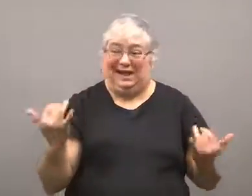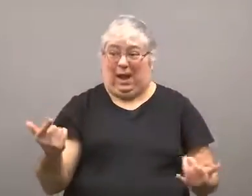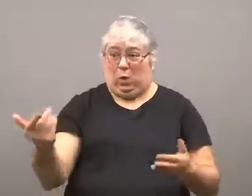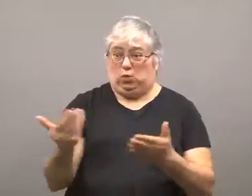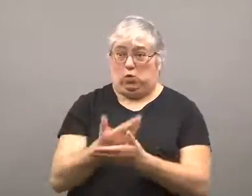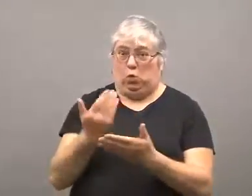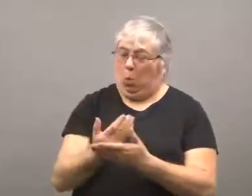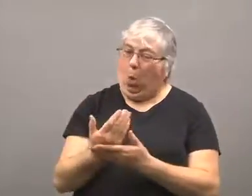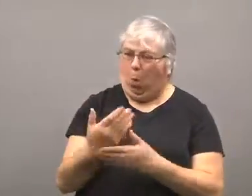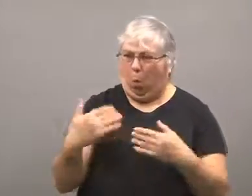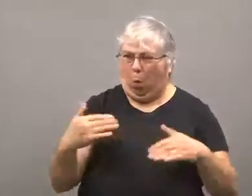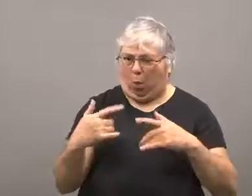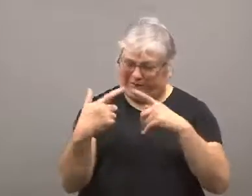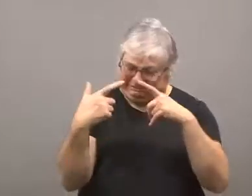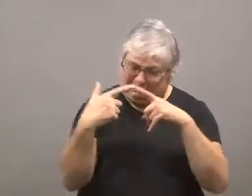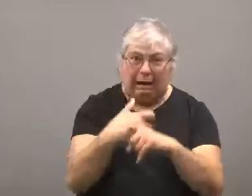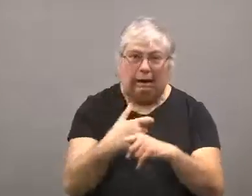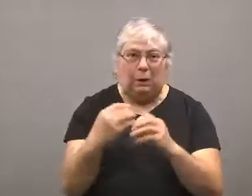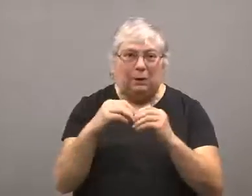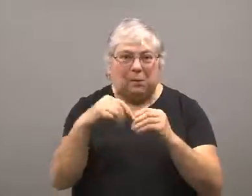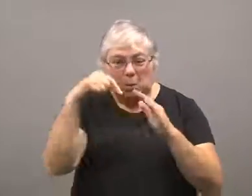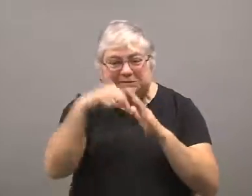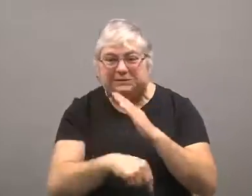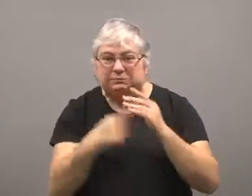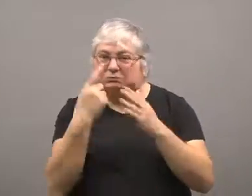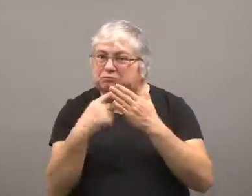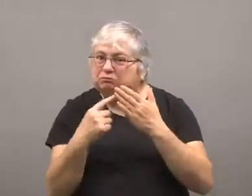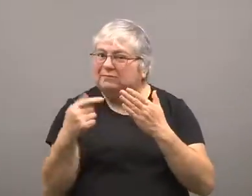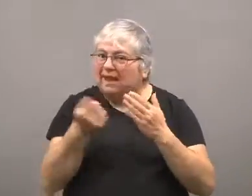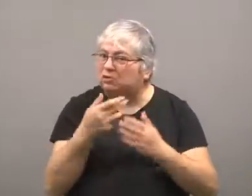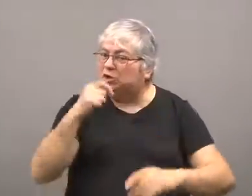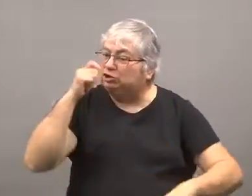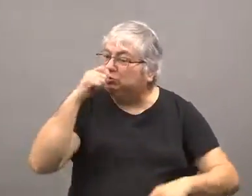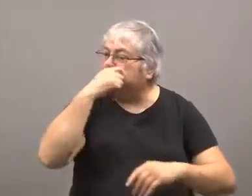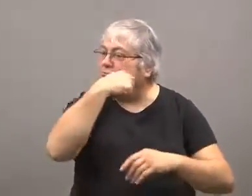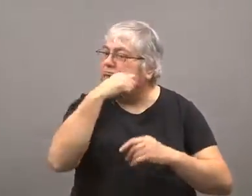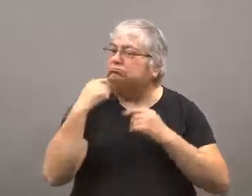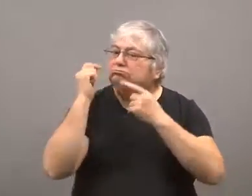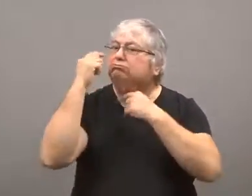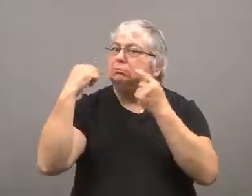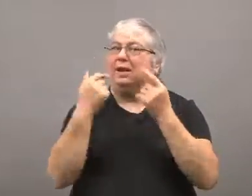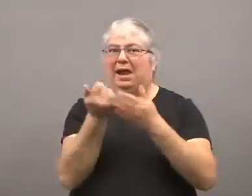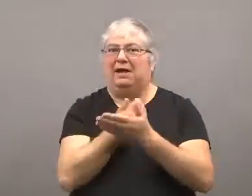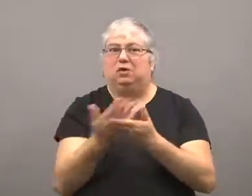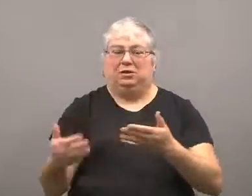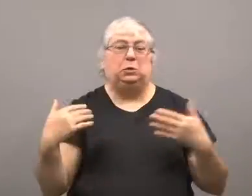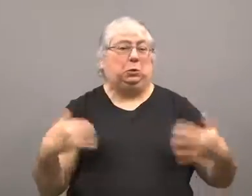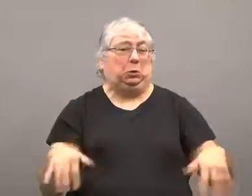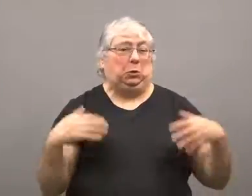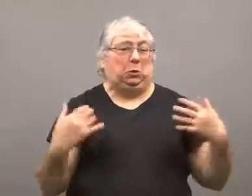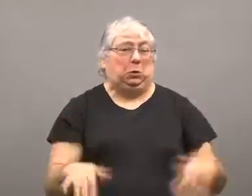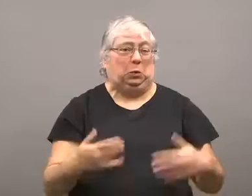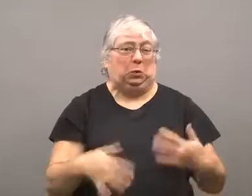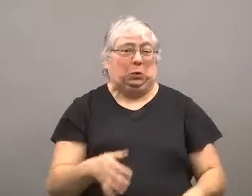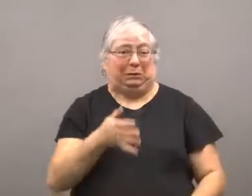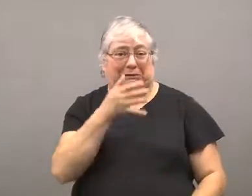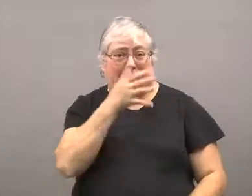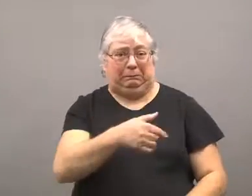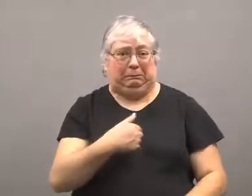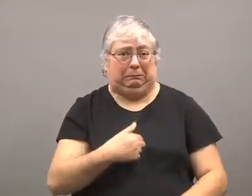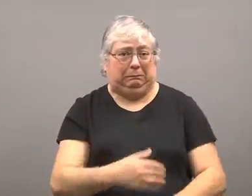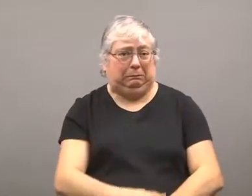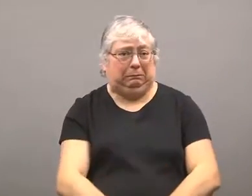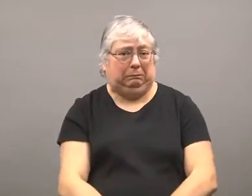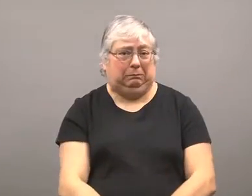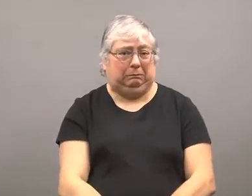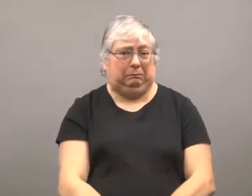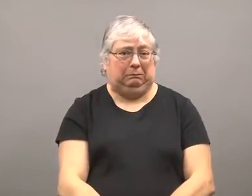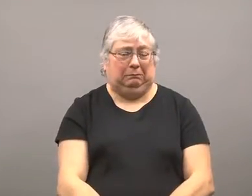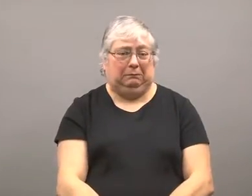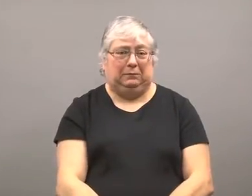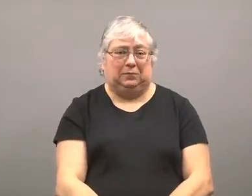This new one tracks EVERYTHING. That's scary to me!